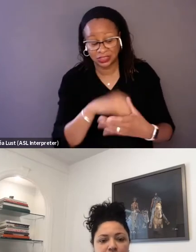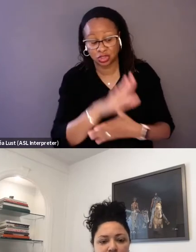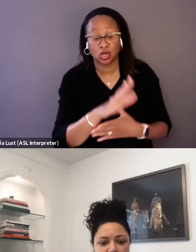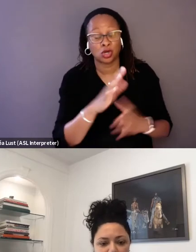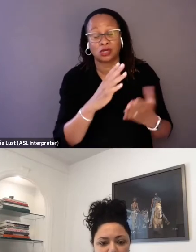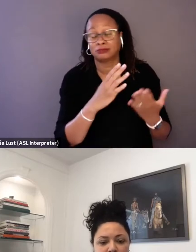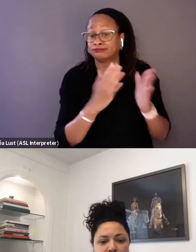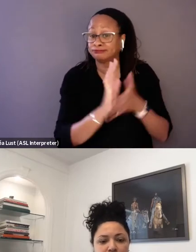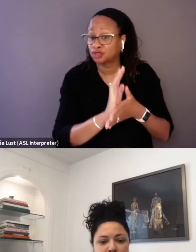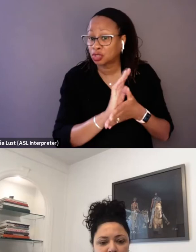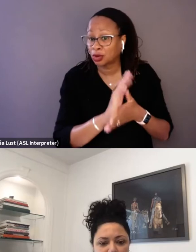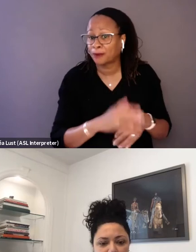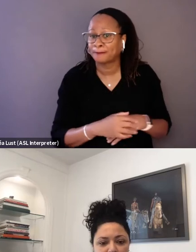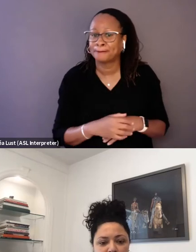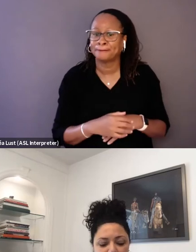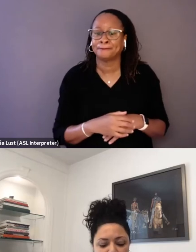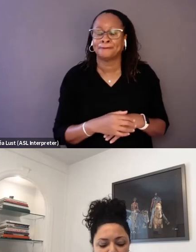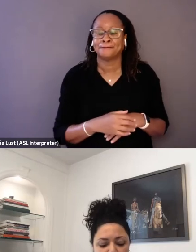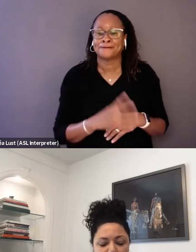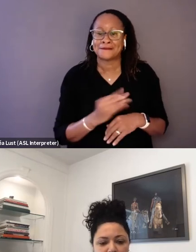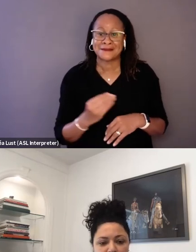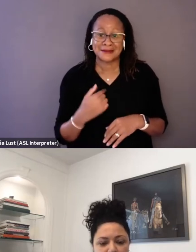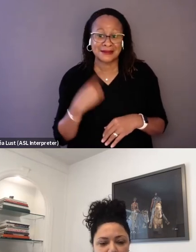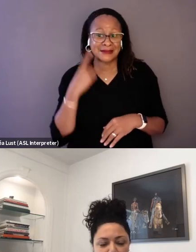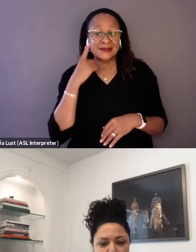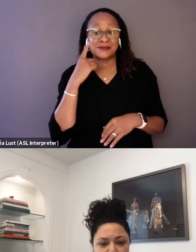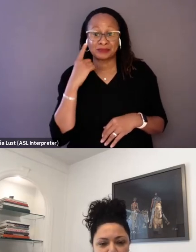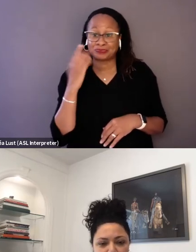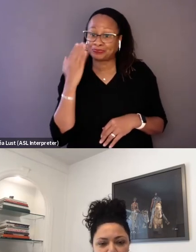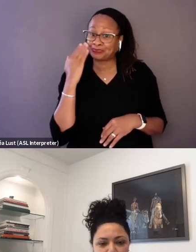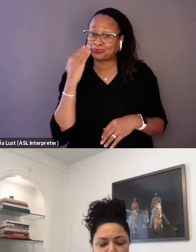And I think, you know, I think the discussion